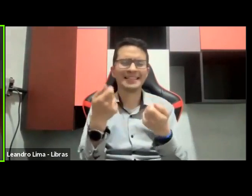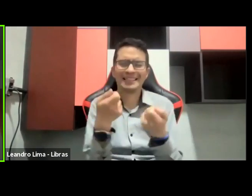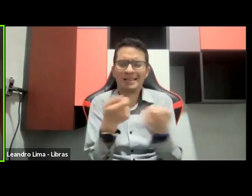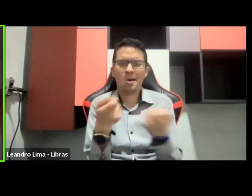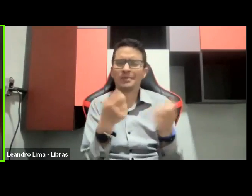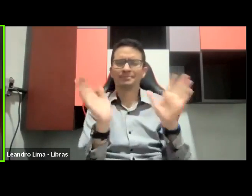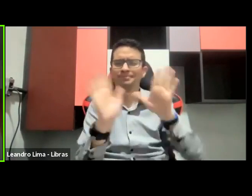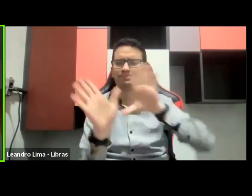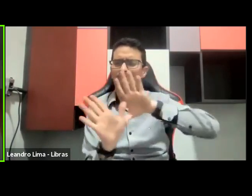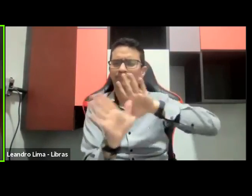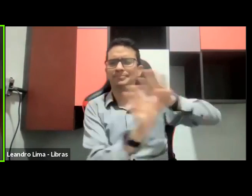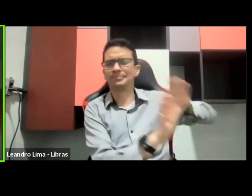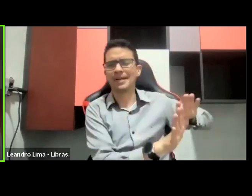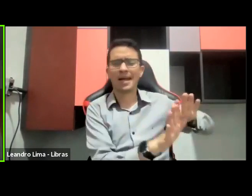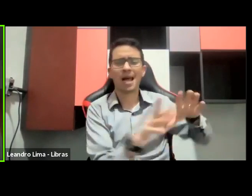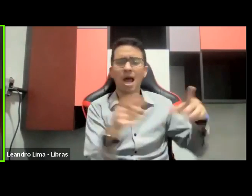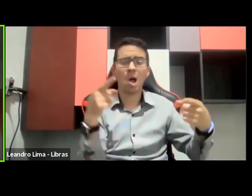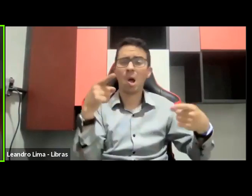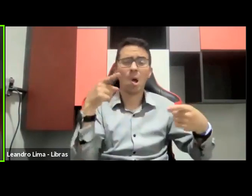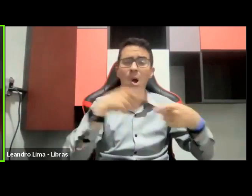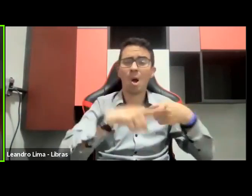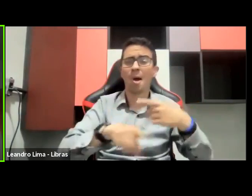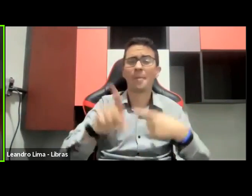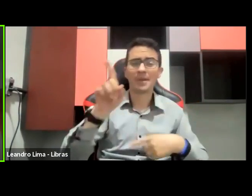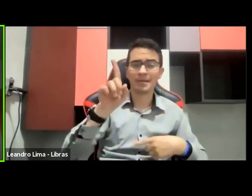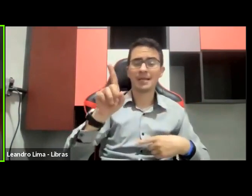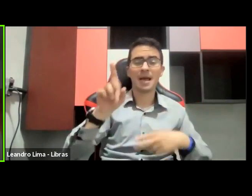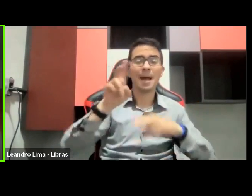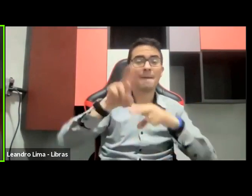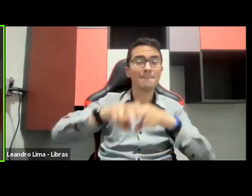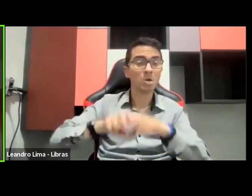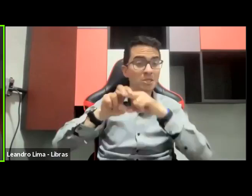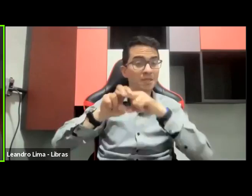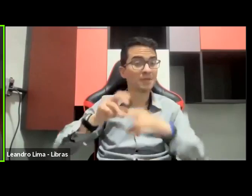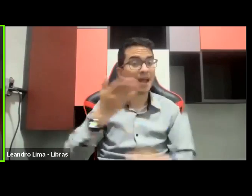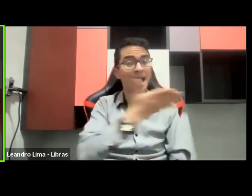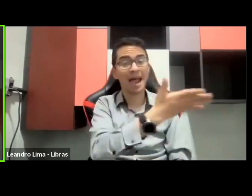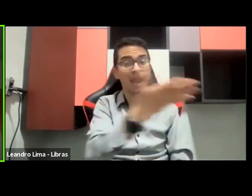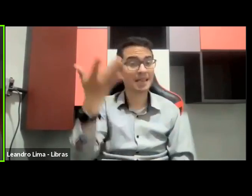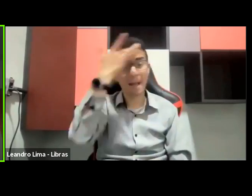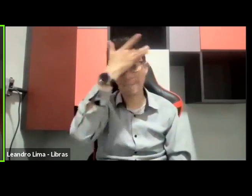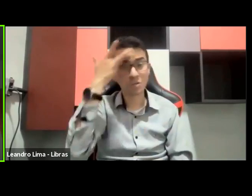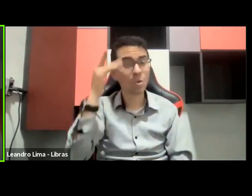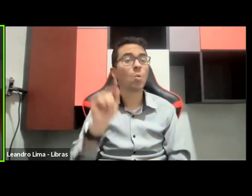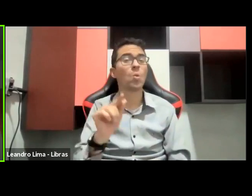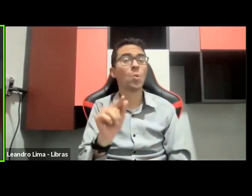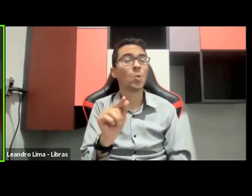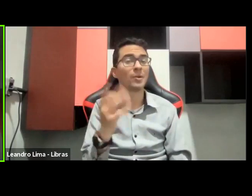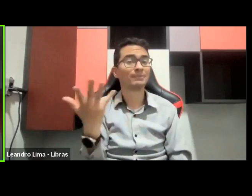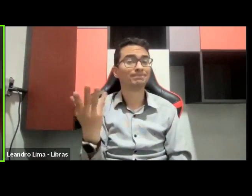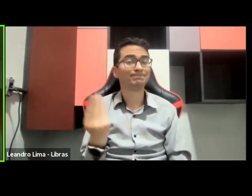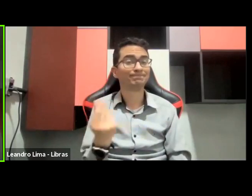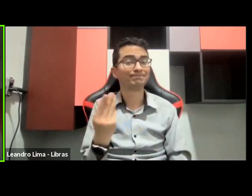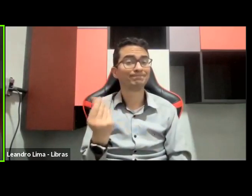Business. Clear the maltese Oh the multi all these persons. are. are